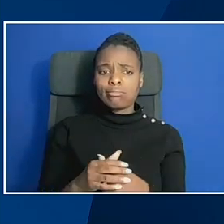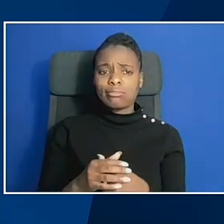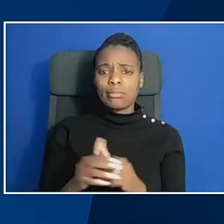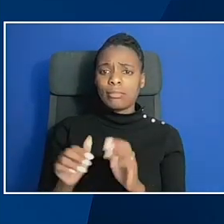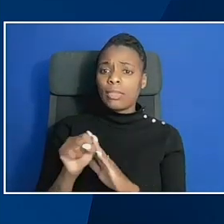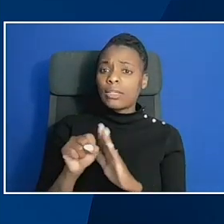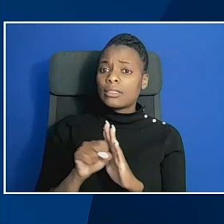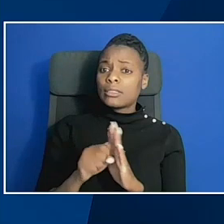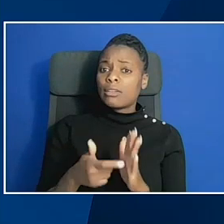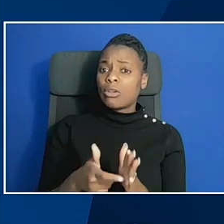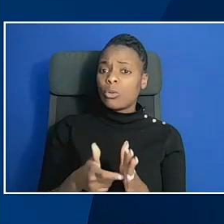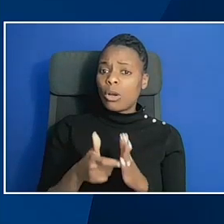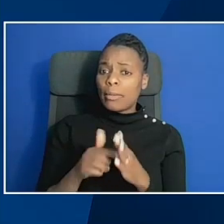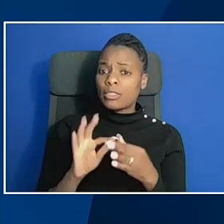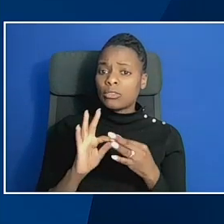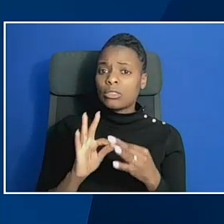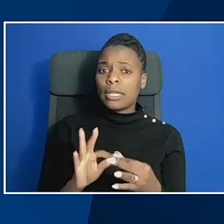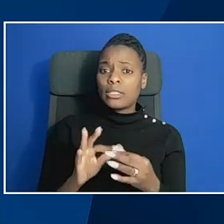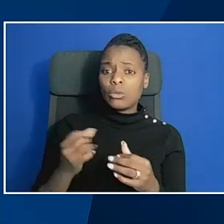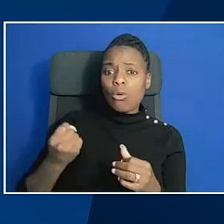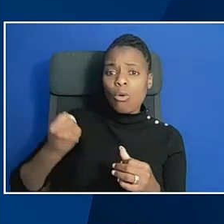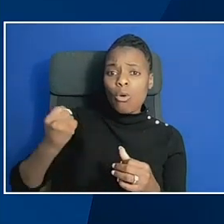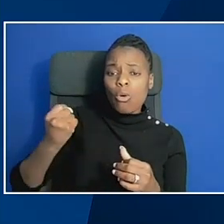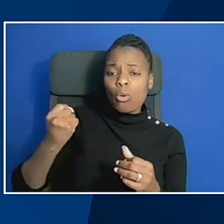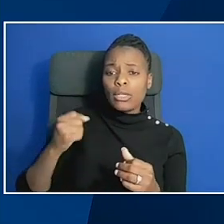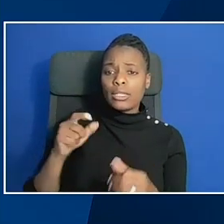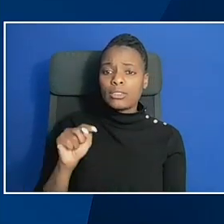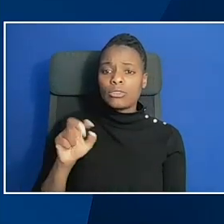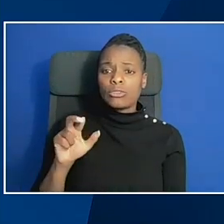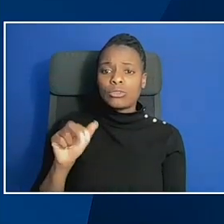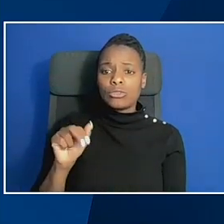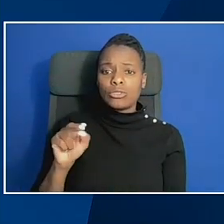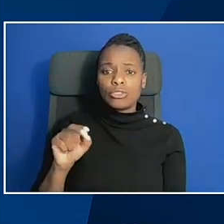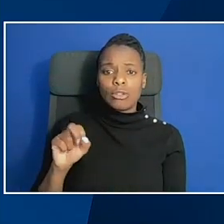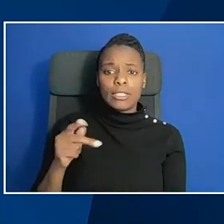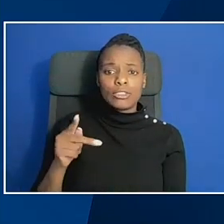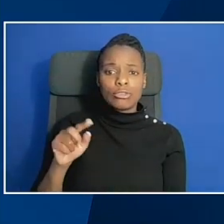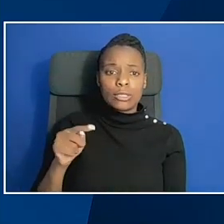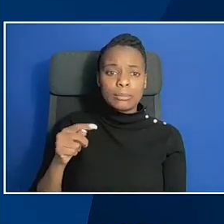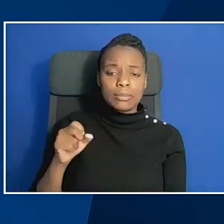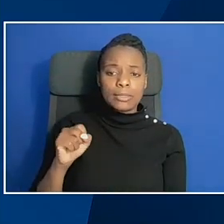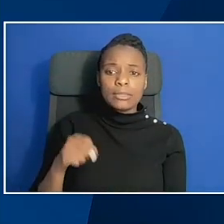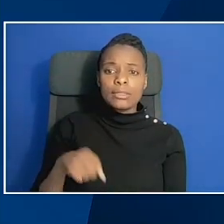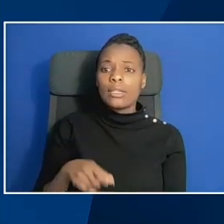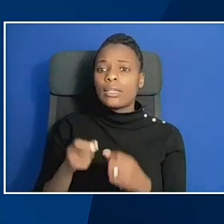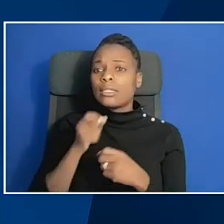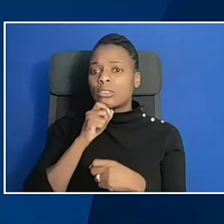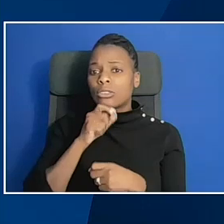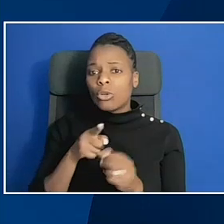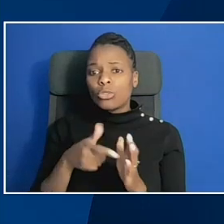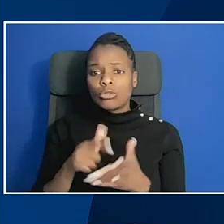related to withholding transcripts to disclosure requirements to help students understand what completion rates are and